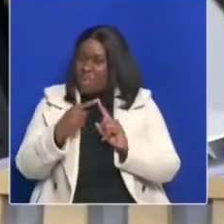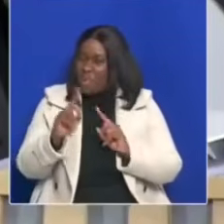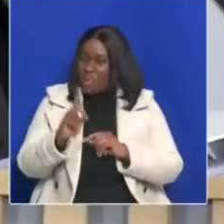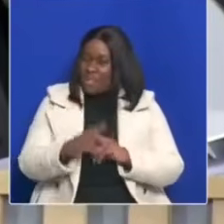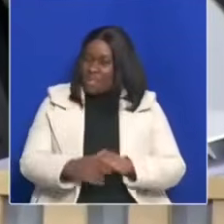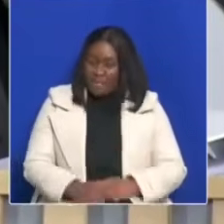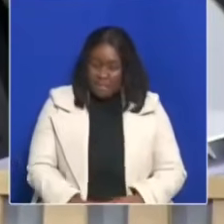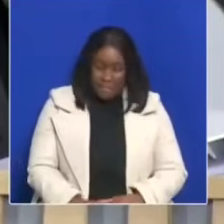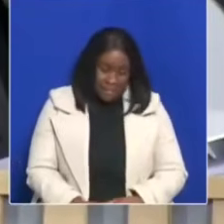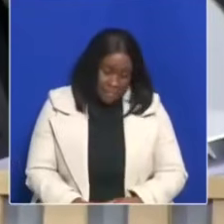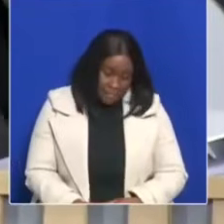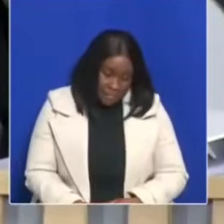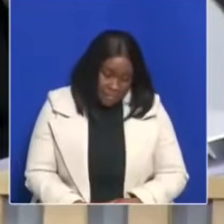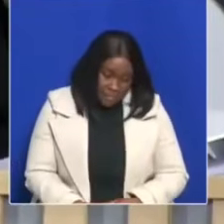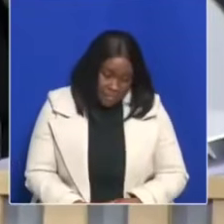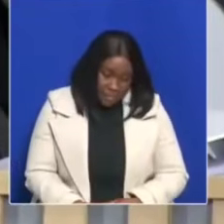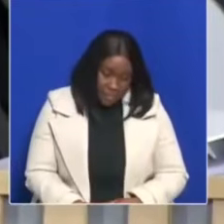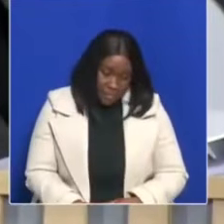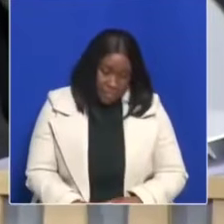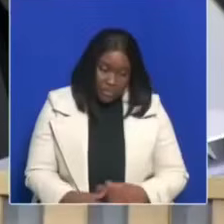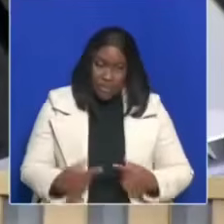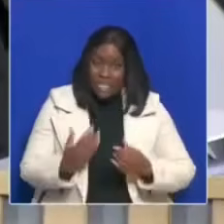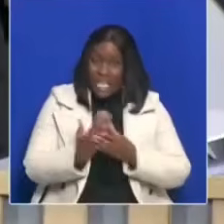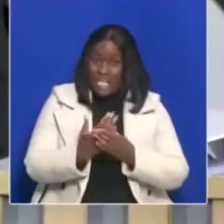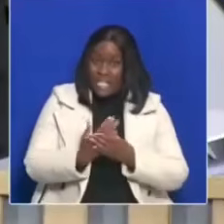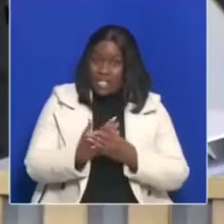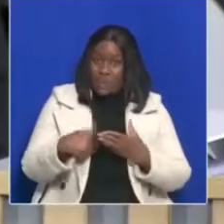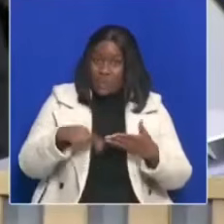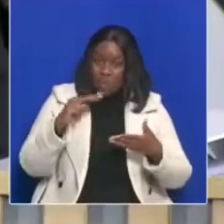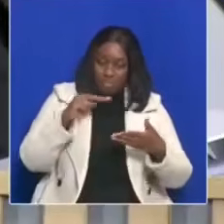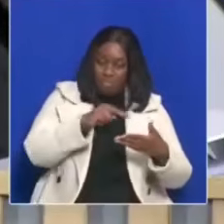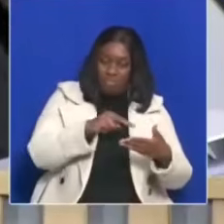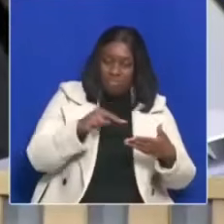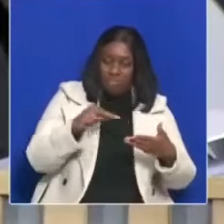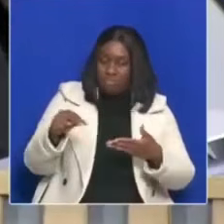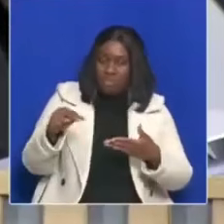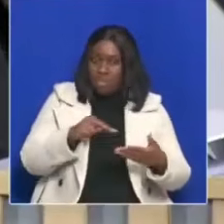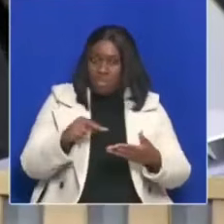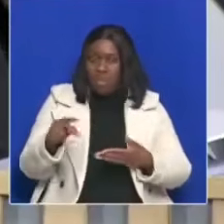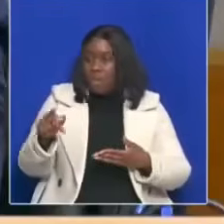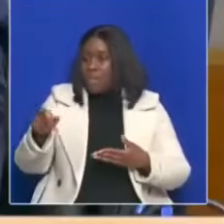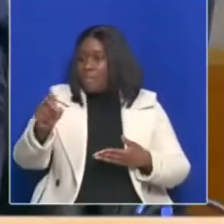at, yes, we cannot do any linkage of those suspects to the cash in transit. And and and